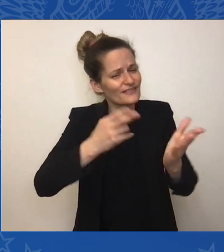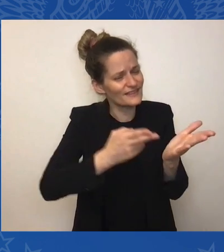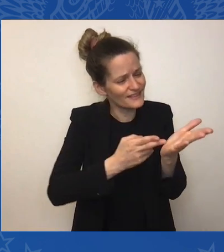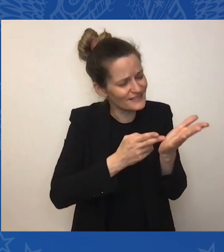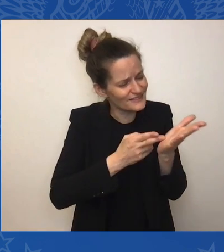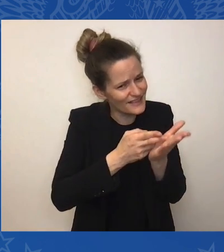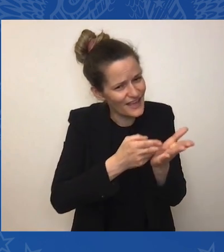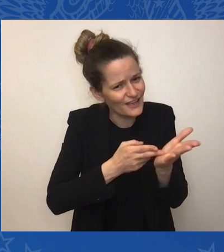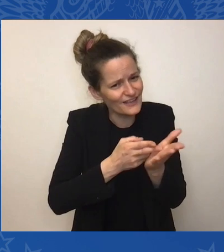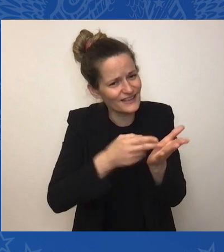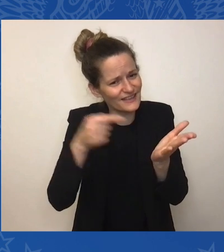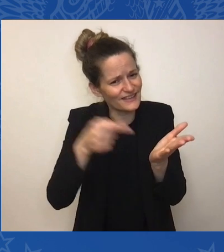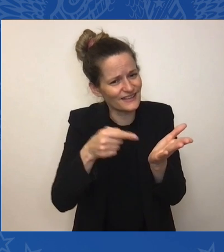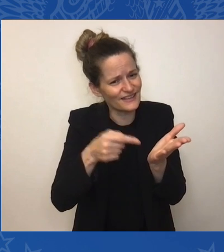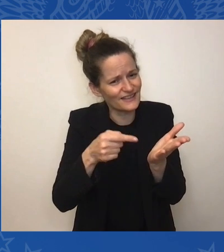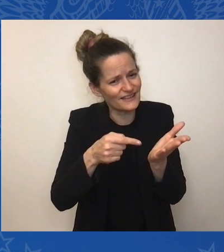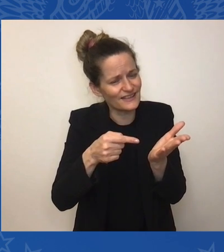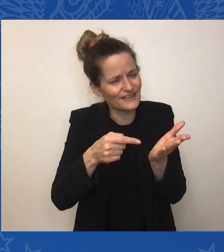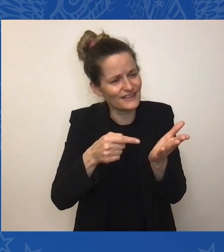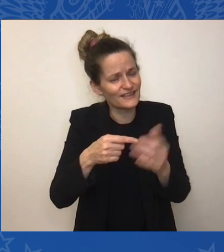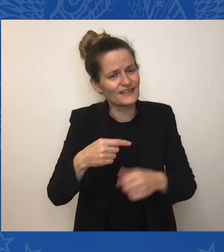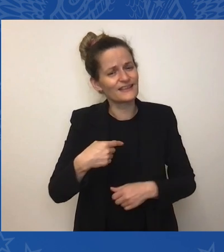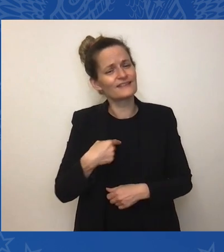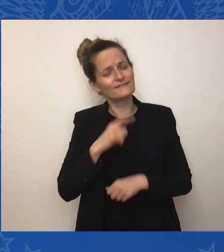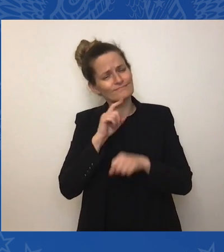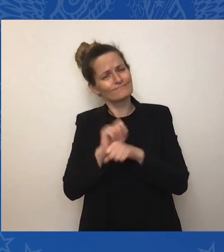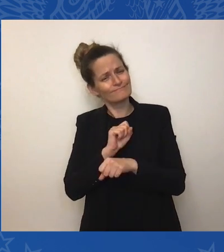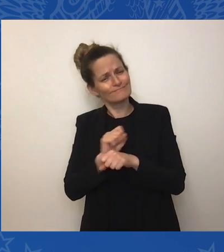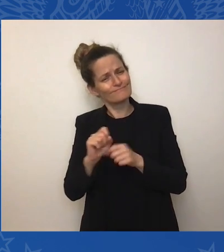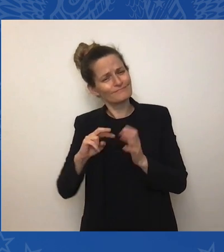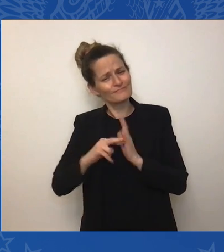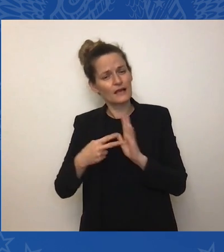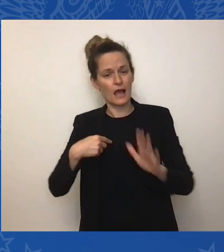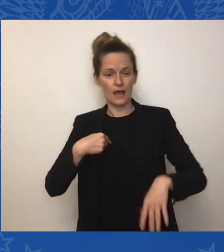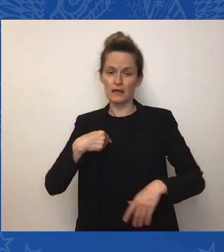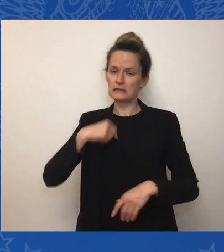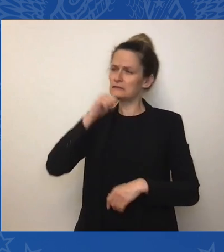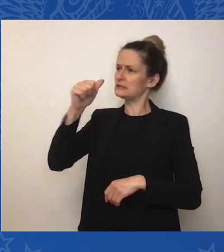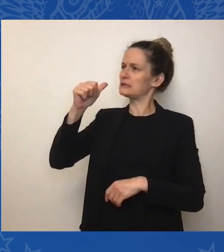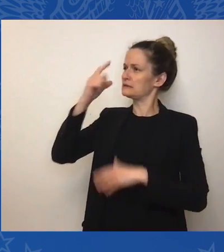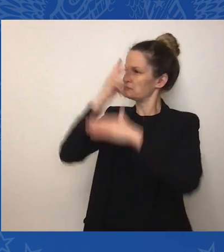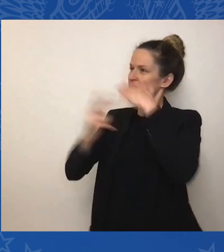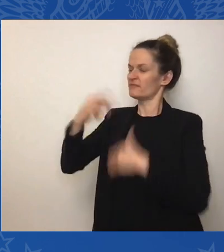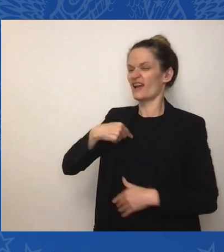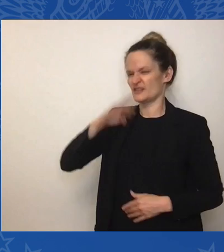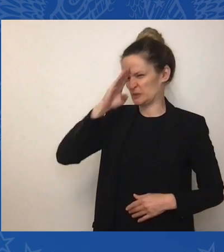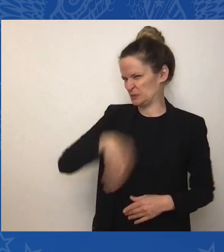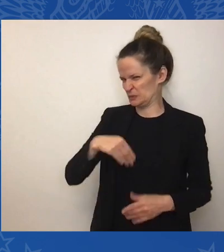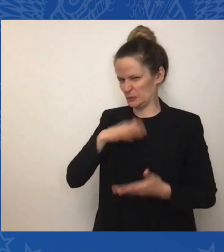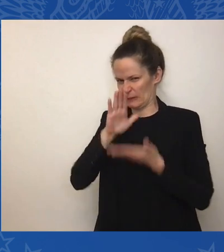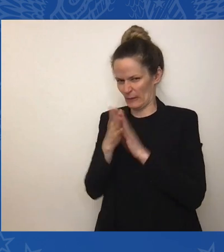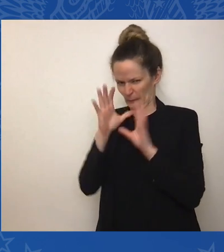I didn't think I was going to be President of the United States. It wasn't like "I'm going to be President" -- although I loved reading the biographies. Everybody knew I was going to be President